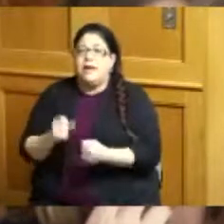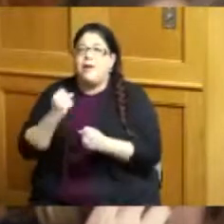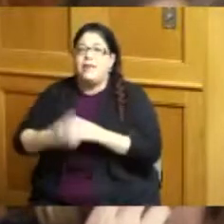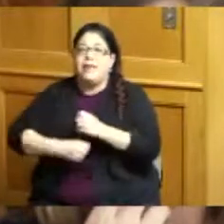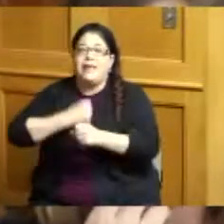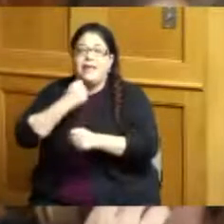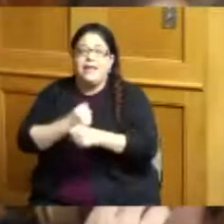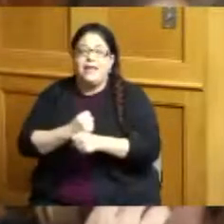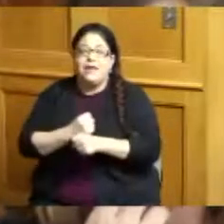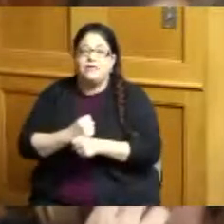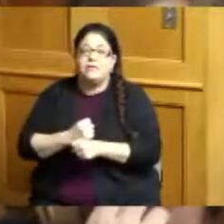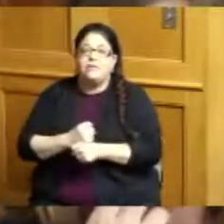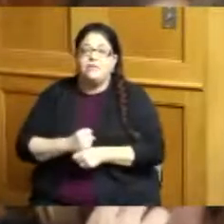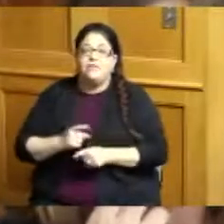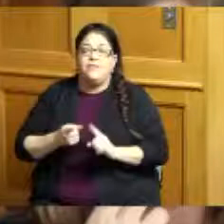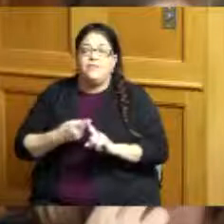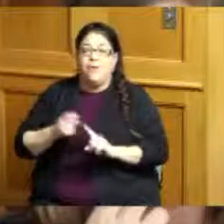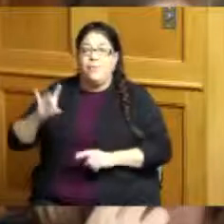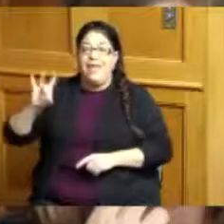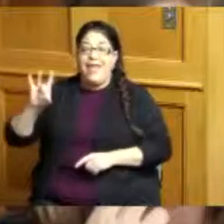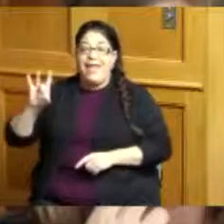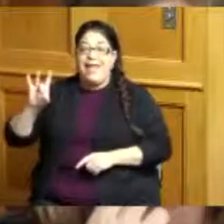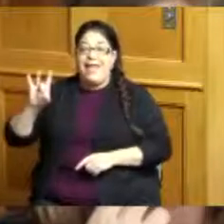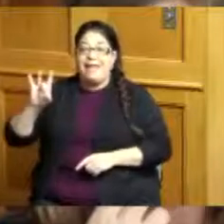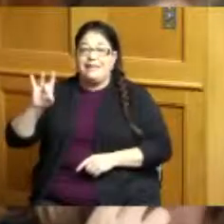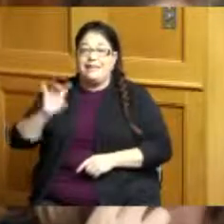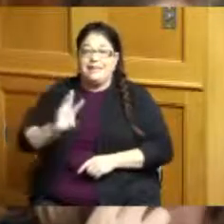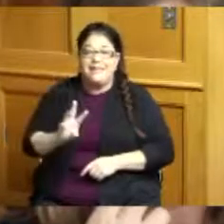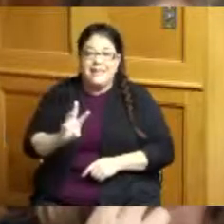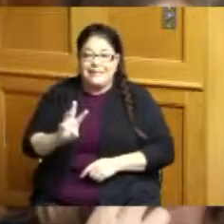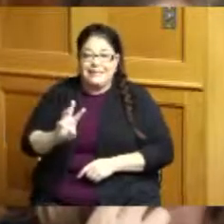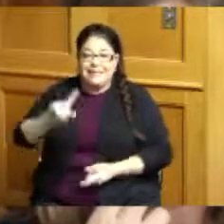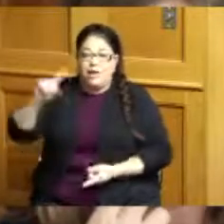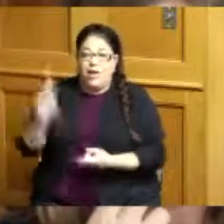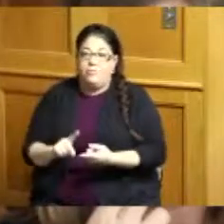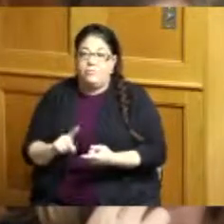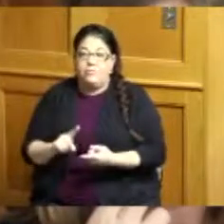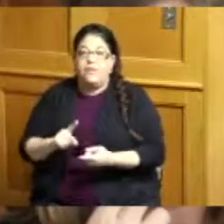agreement to six from eight which would have ended the agreement and so I've talked to a number of